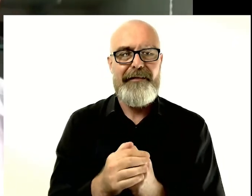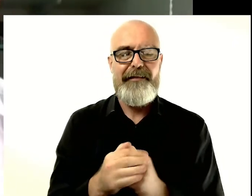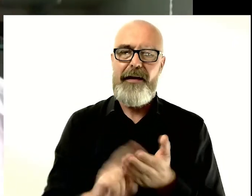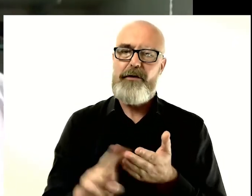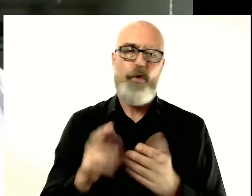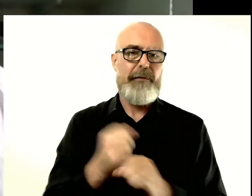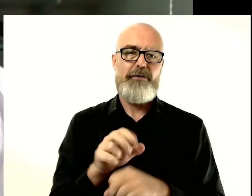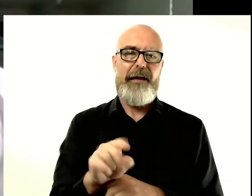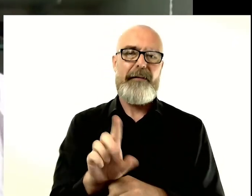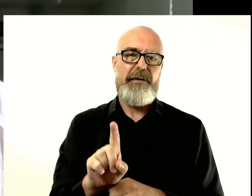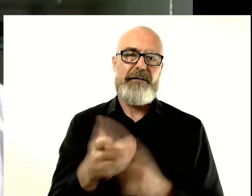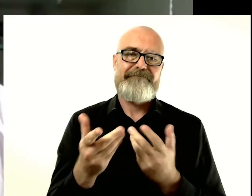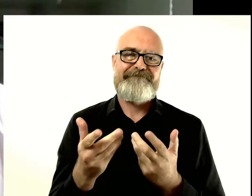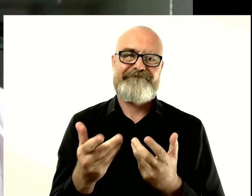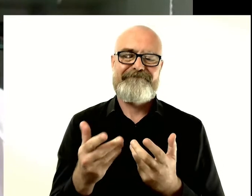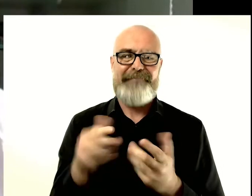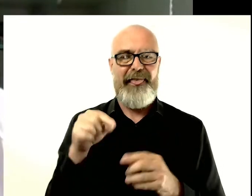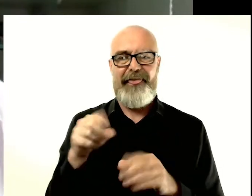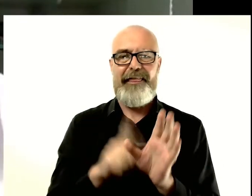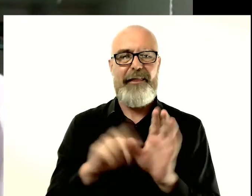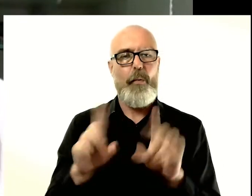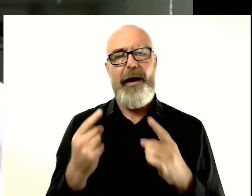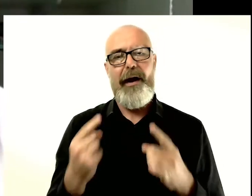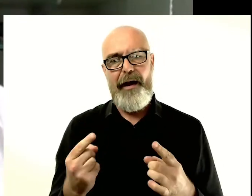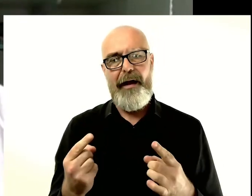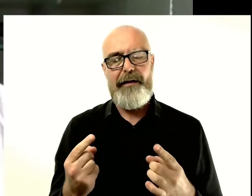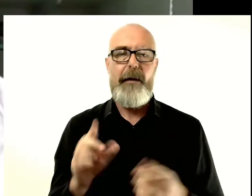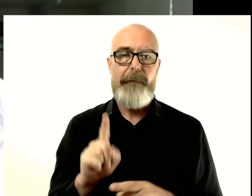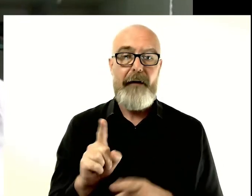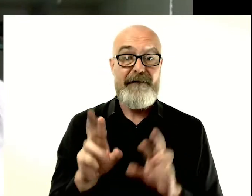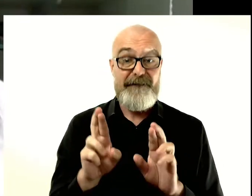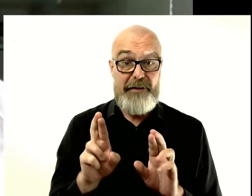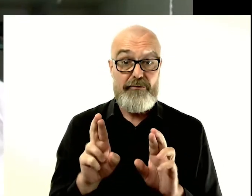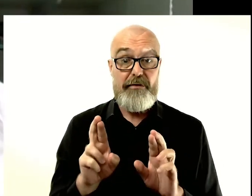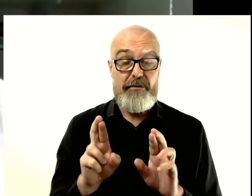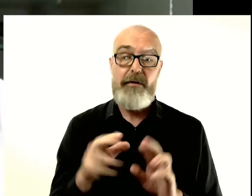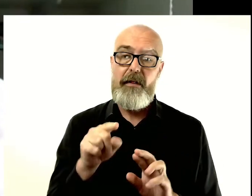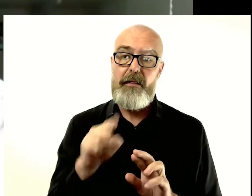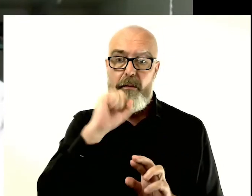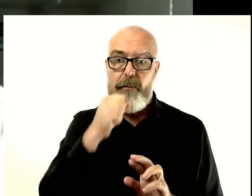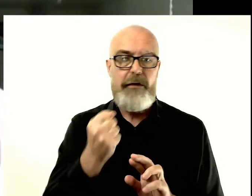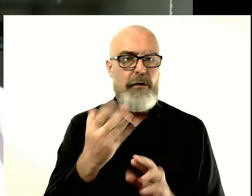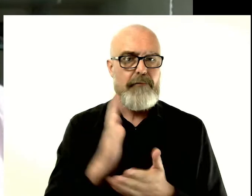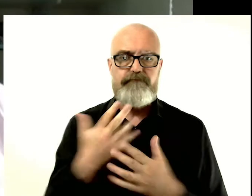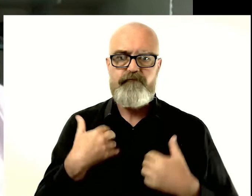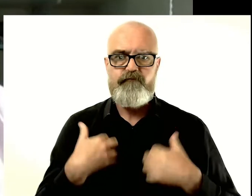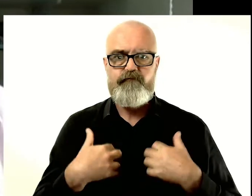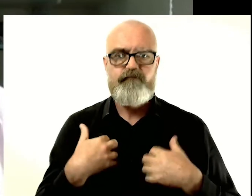them this is what we would usually do unfortunately this year we can't